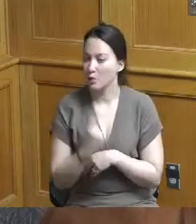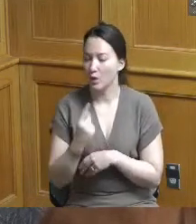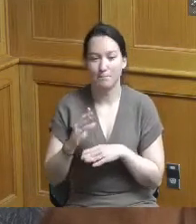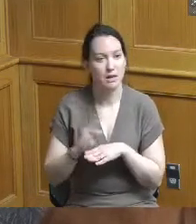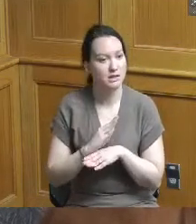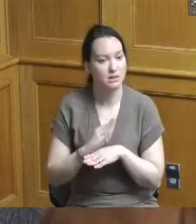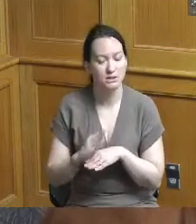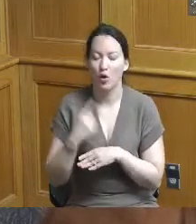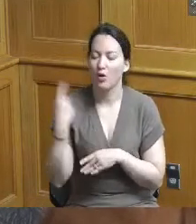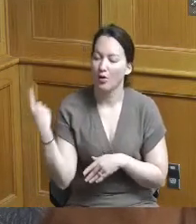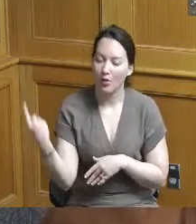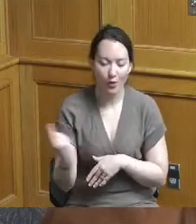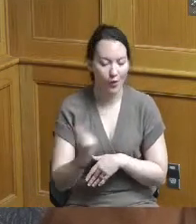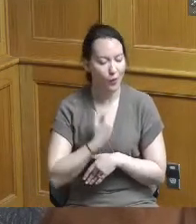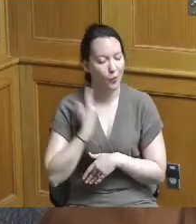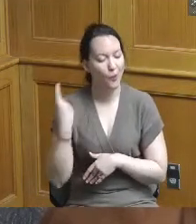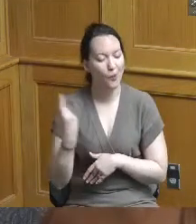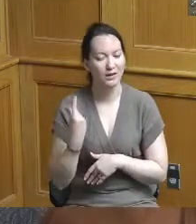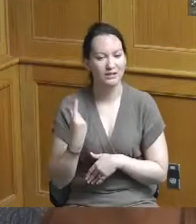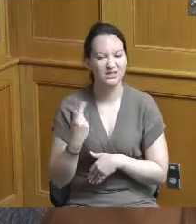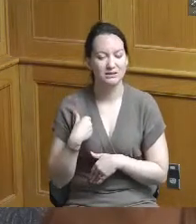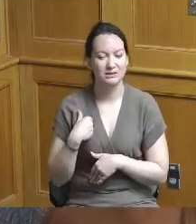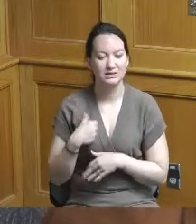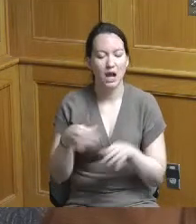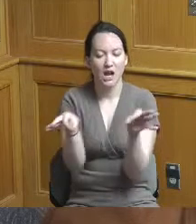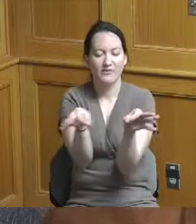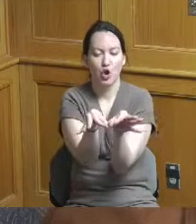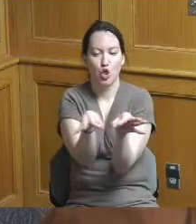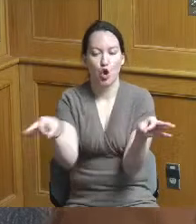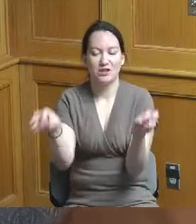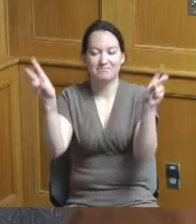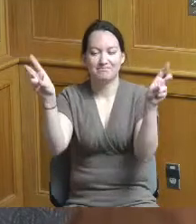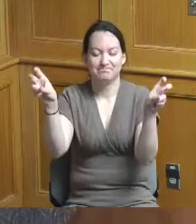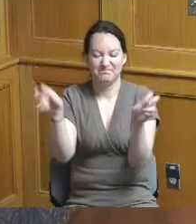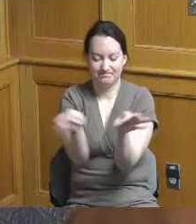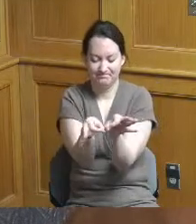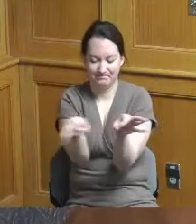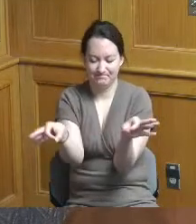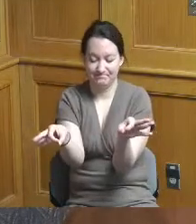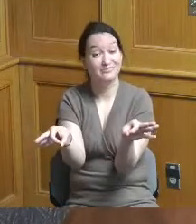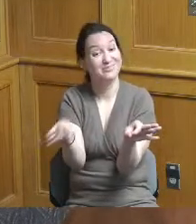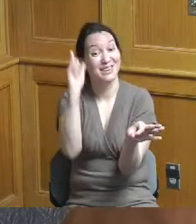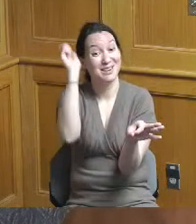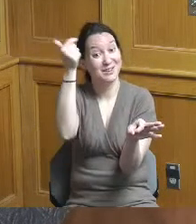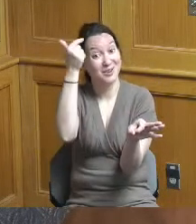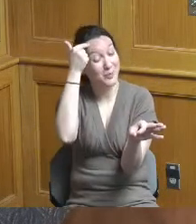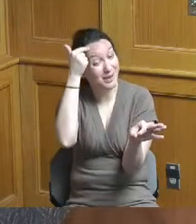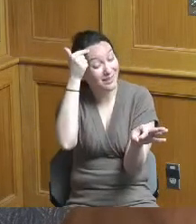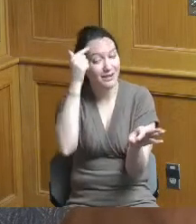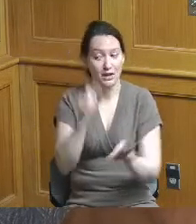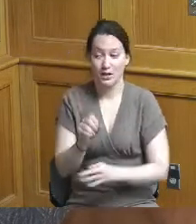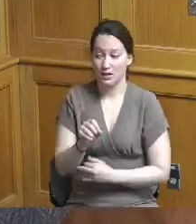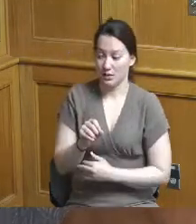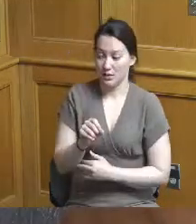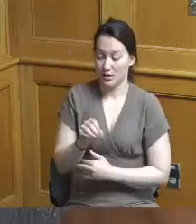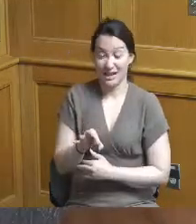there's always this Clause that's in there that says that the government if we give you a contract